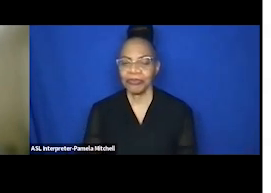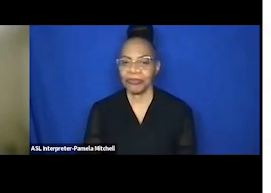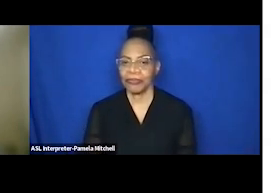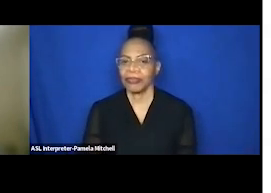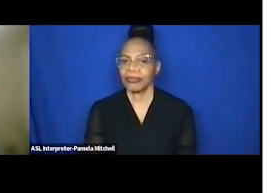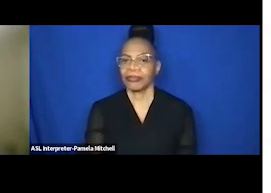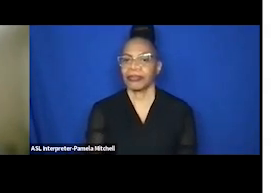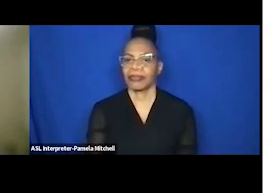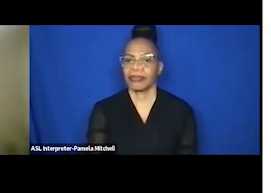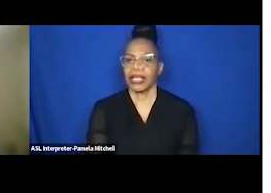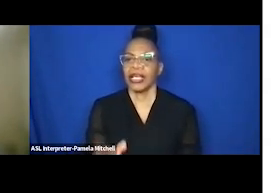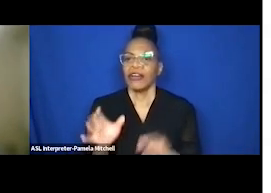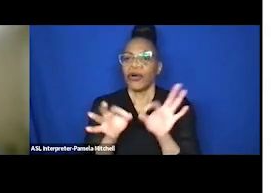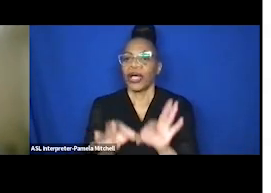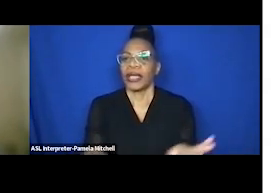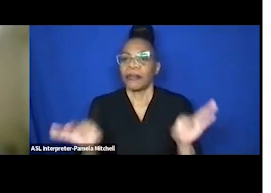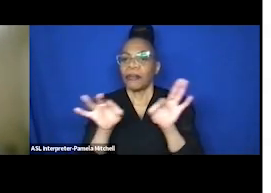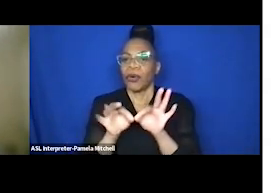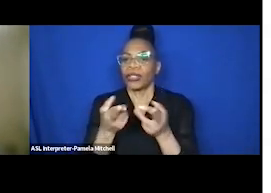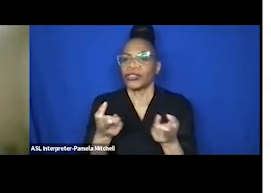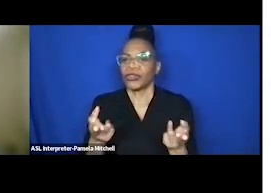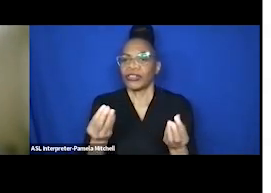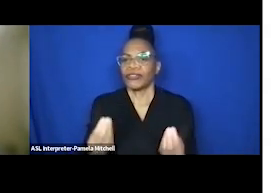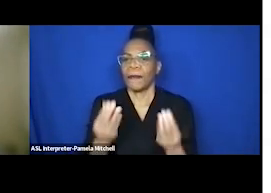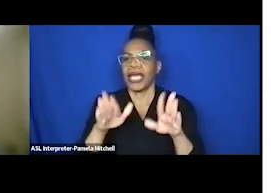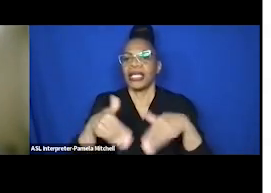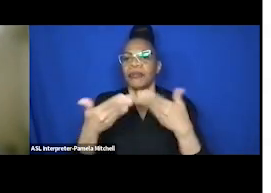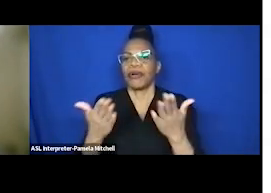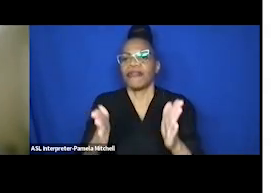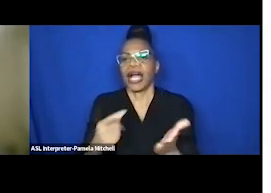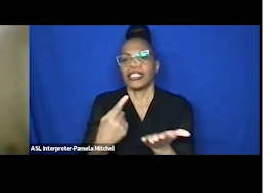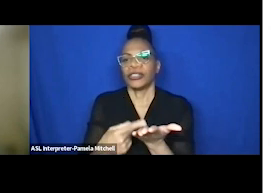A vital funding source for many providers that are working to address homelessness locally.